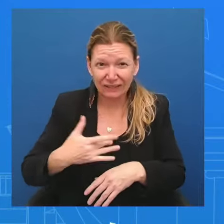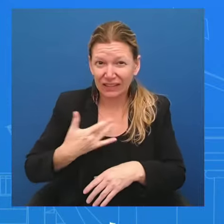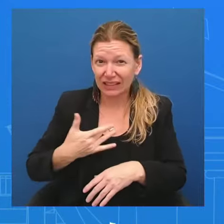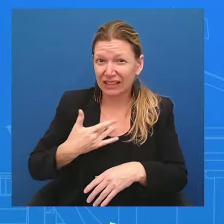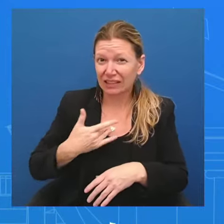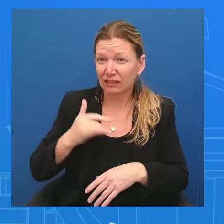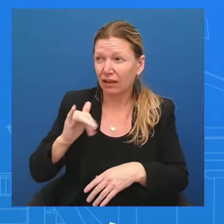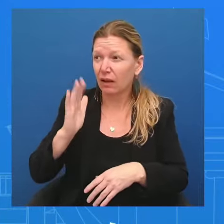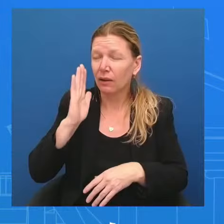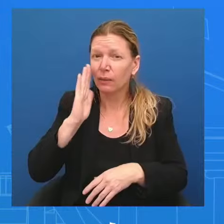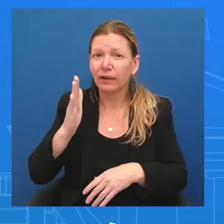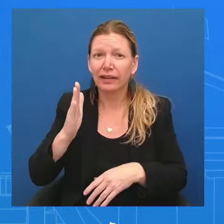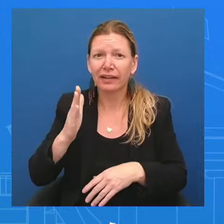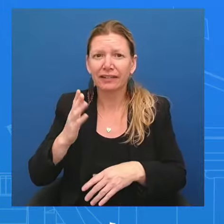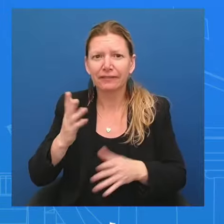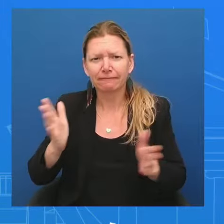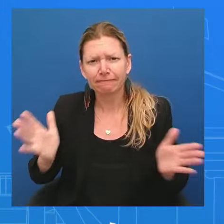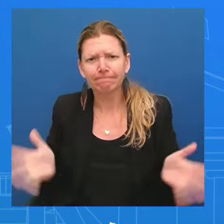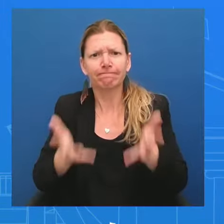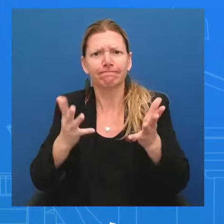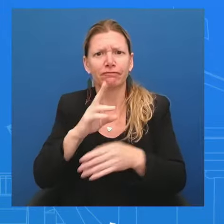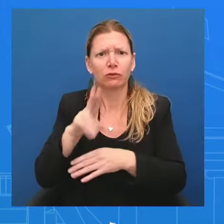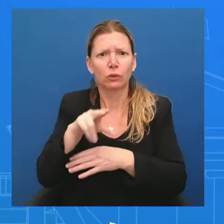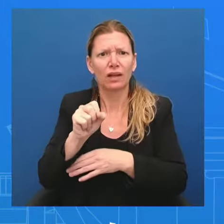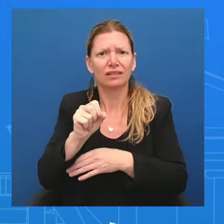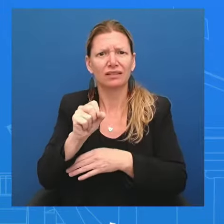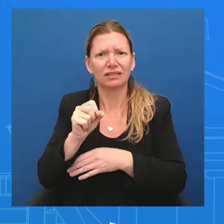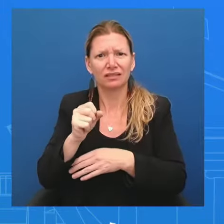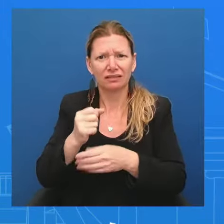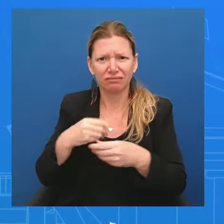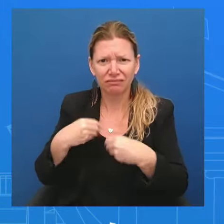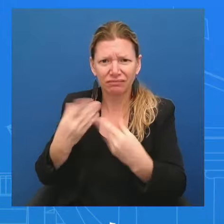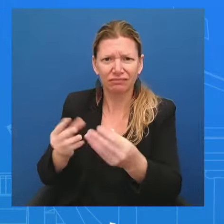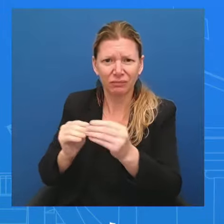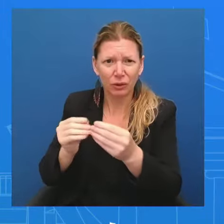Mr. Kirby: I believe that's what I've been saying here. The Press: Okay, cool. And just want to get your reaction